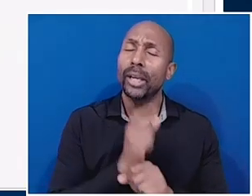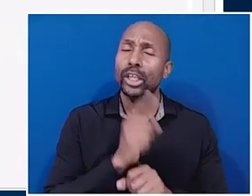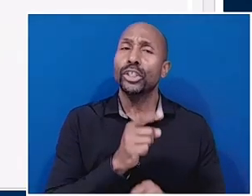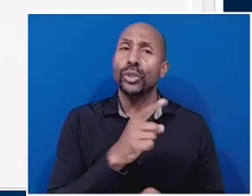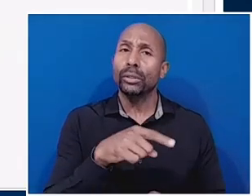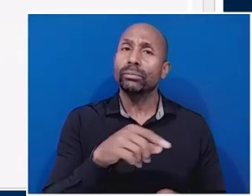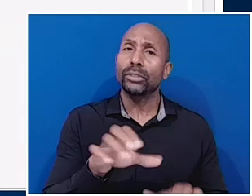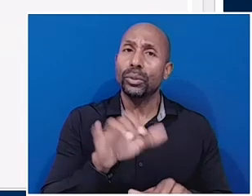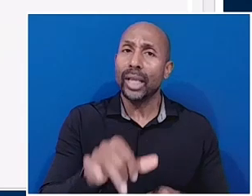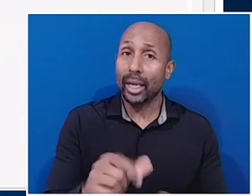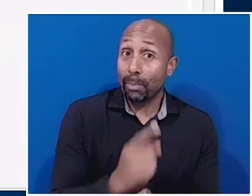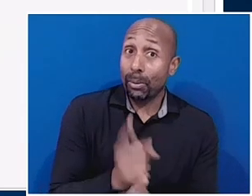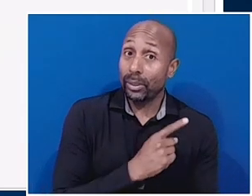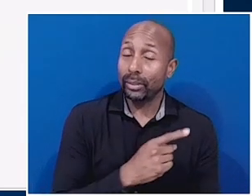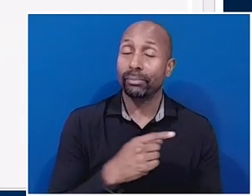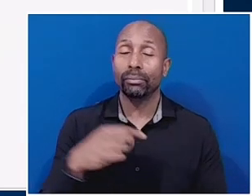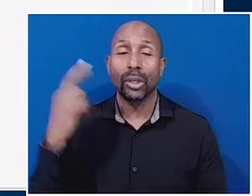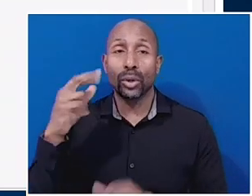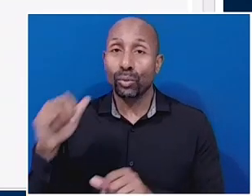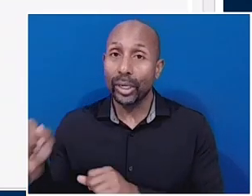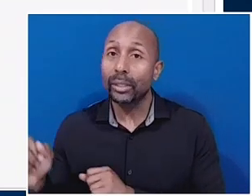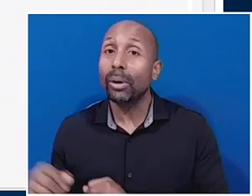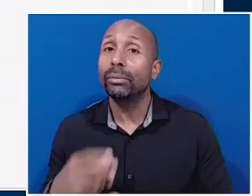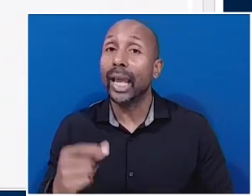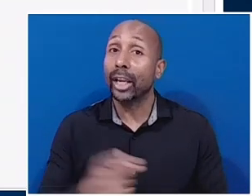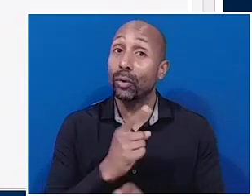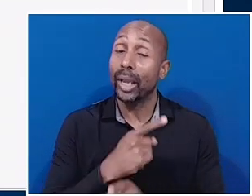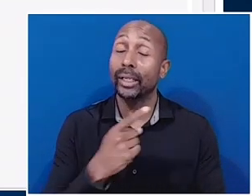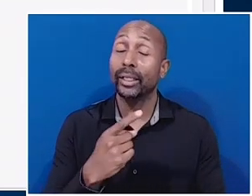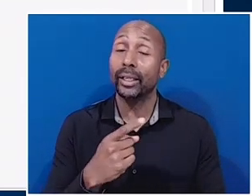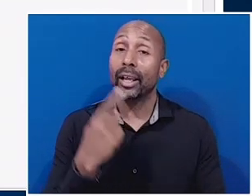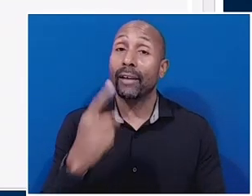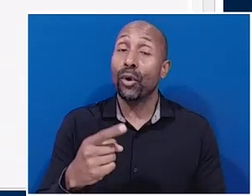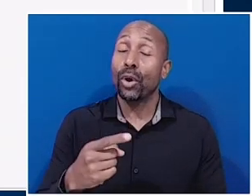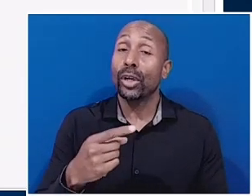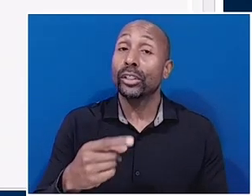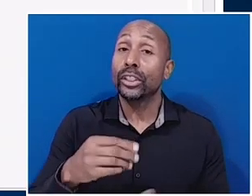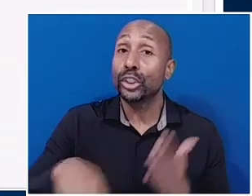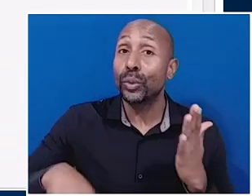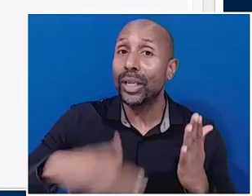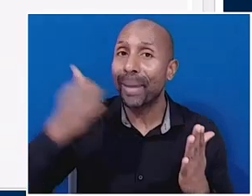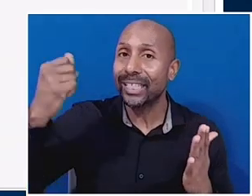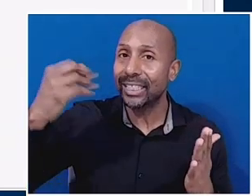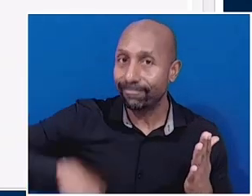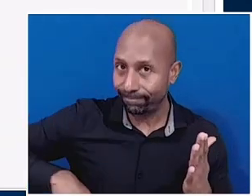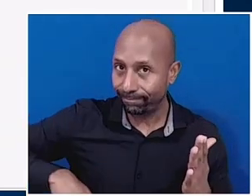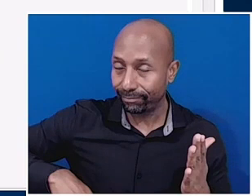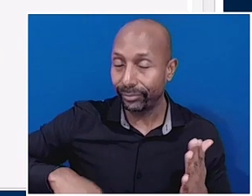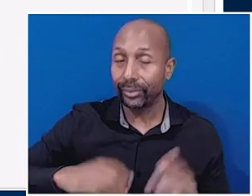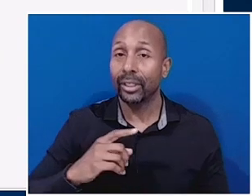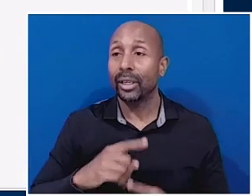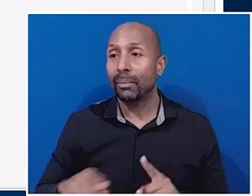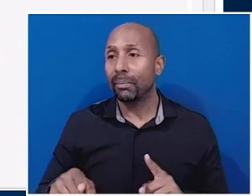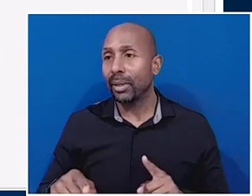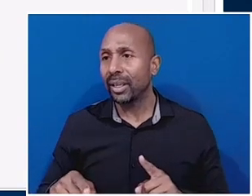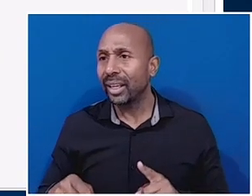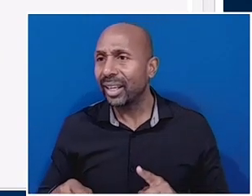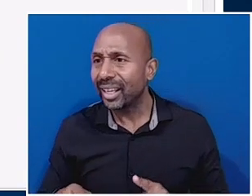reasonably, correctly, in the best interests of the students. But, to take and fail the NCLEX and then have to retake it comes with the cost,